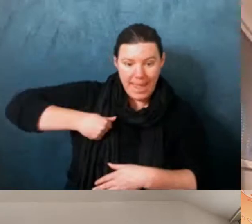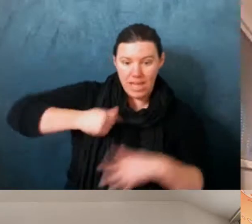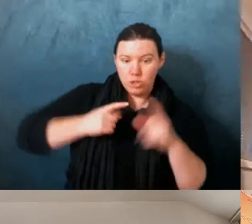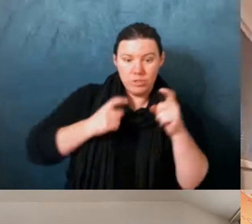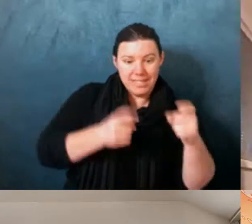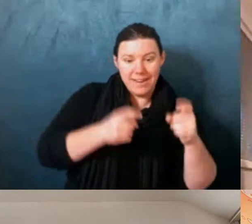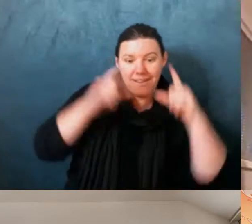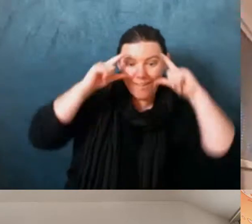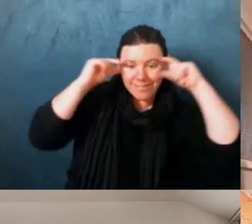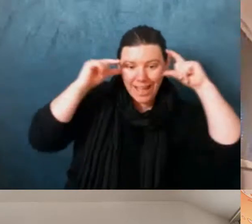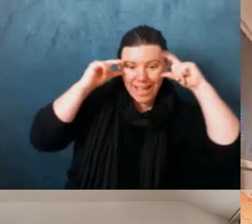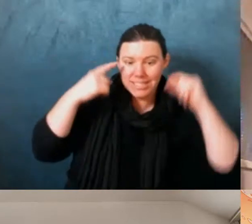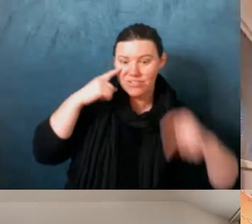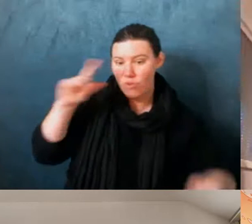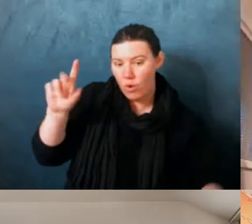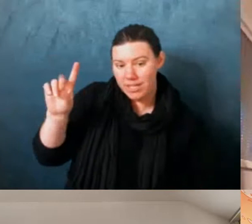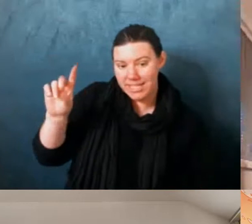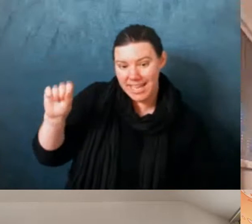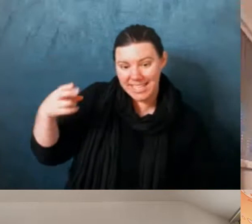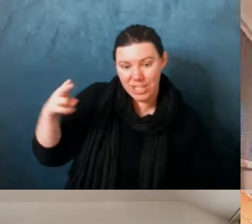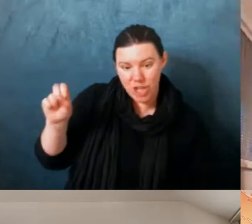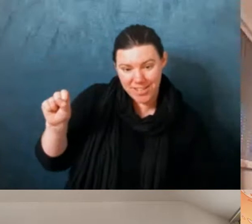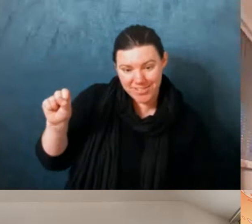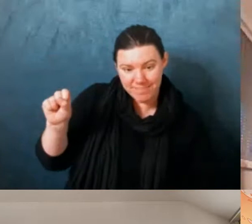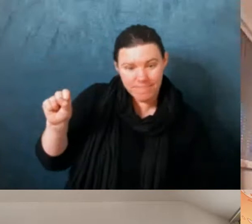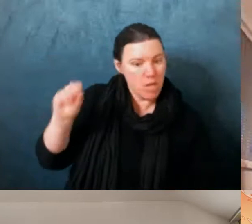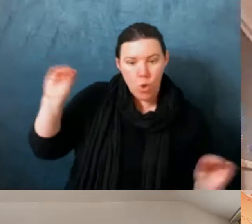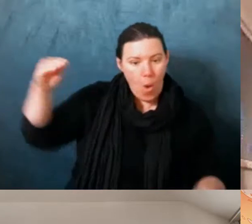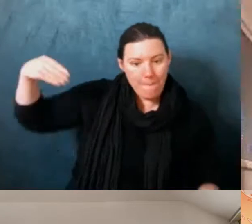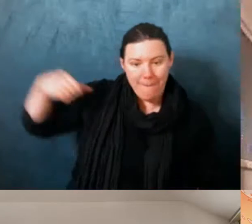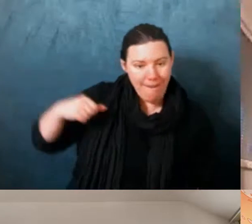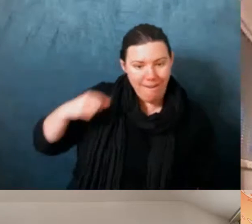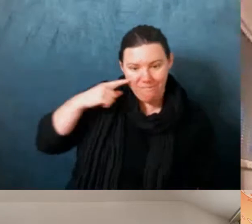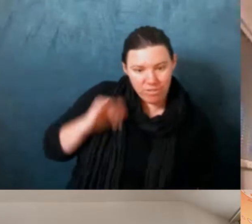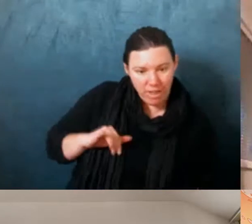I did probably close to $3,000 worth of work,